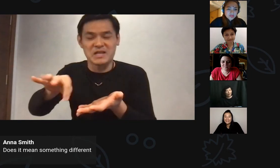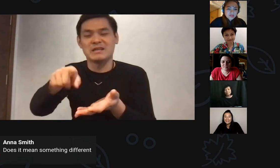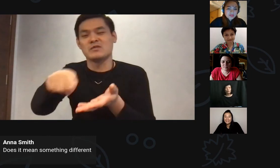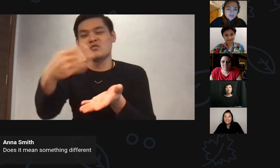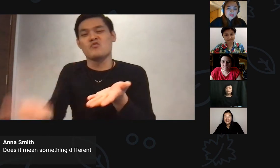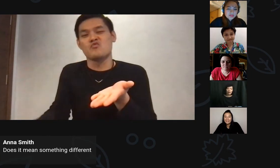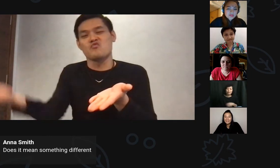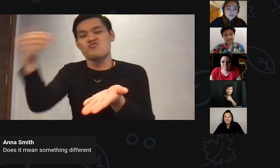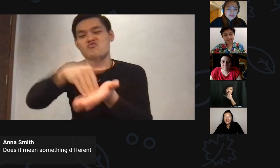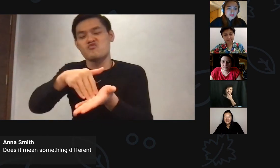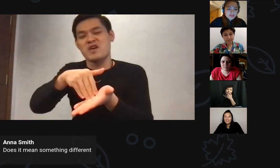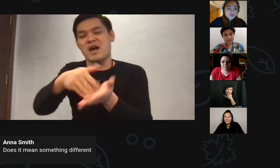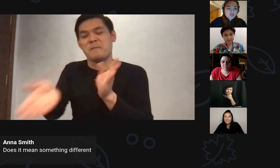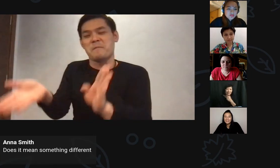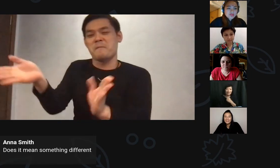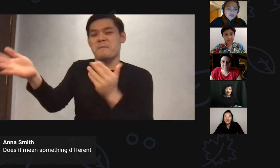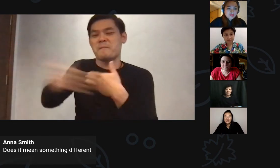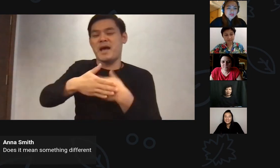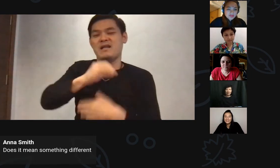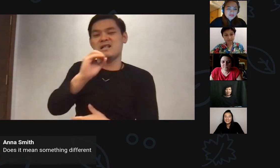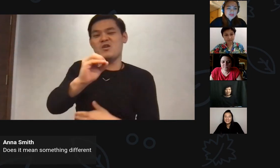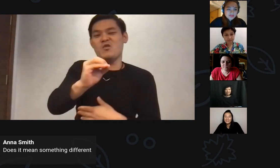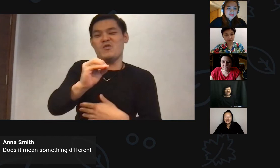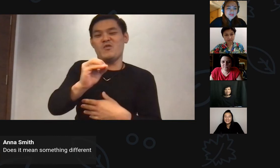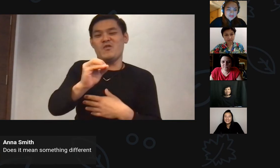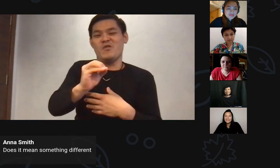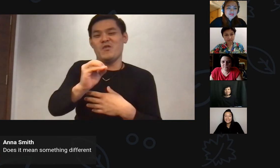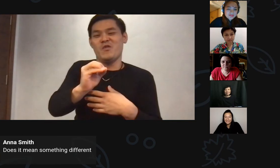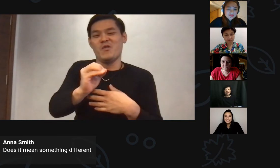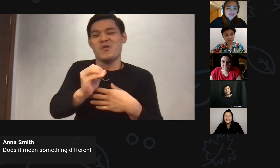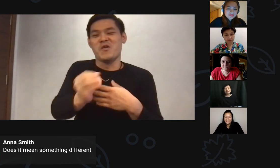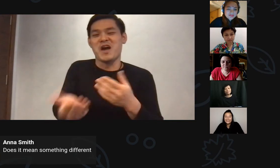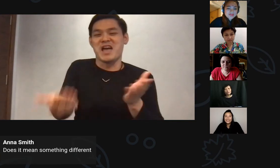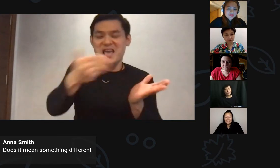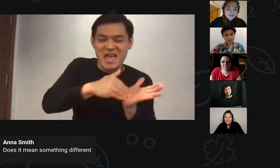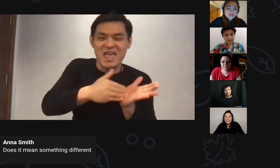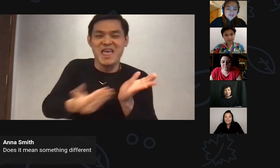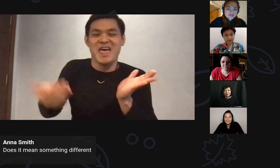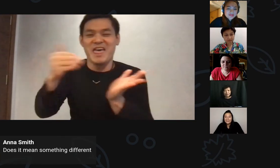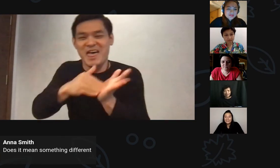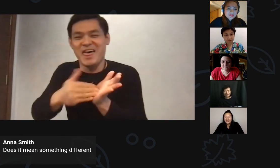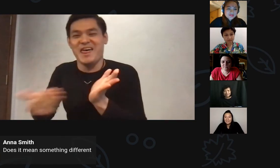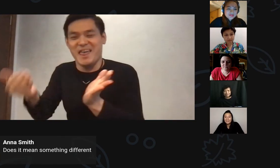I don’t count unless I have to repeat it again.